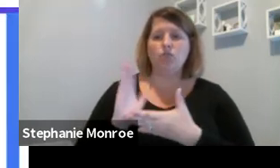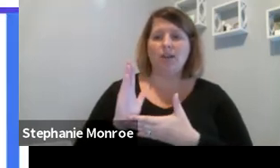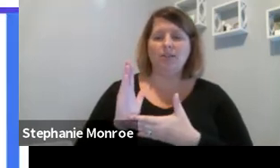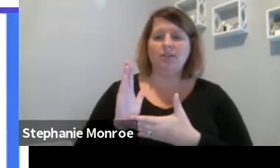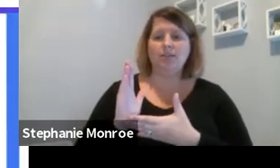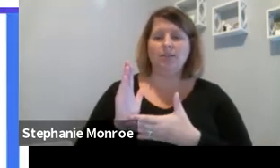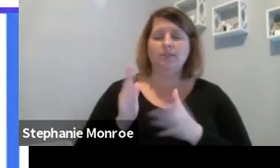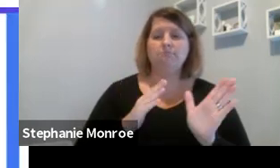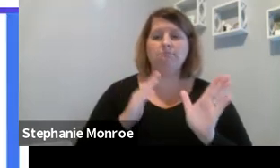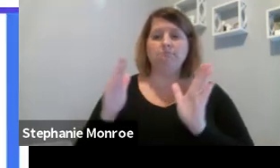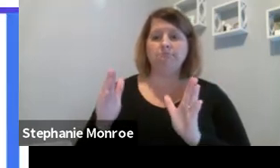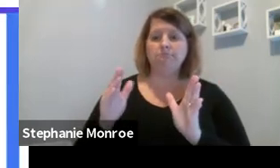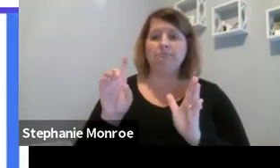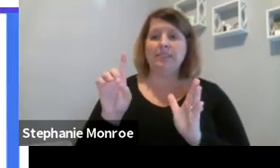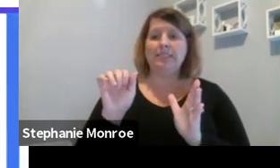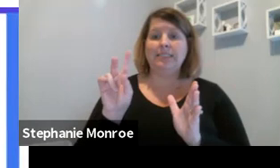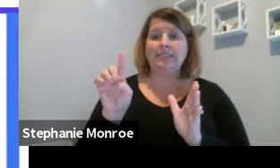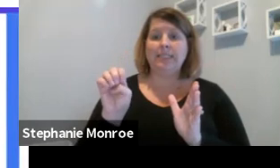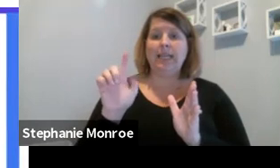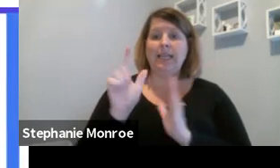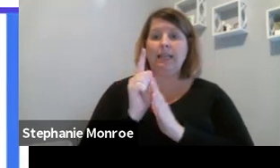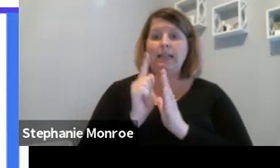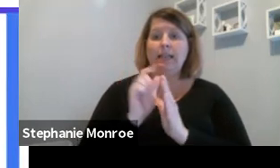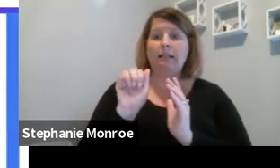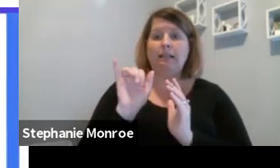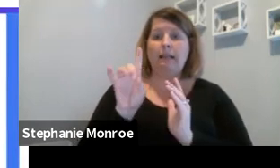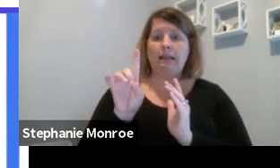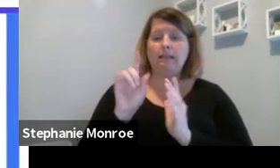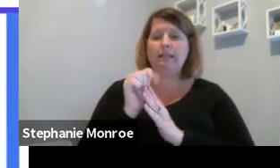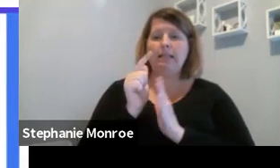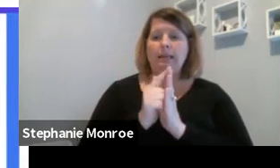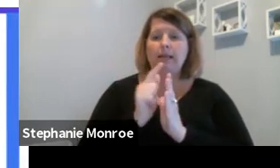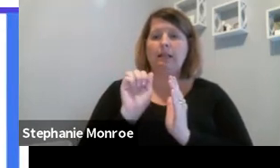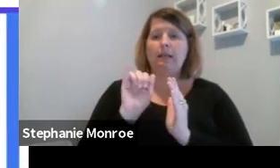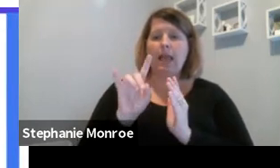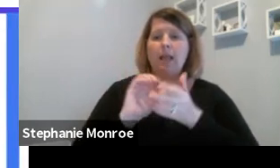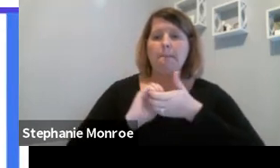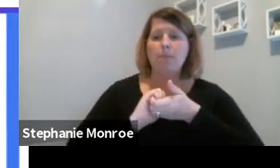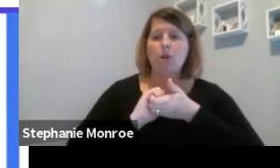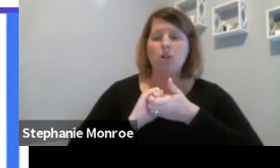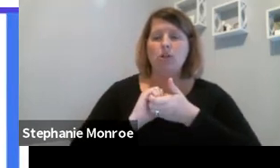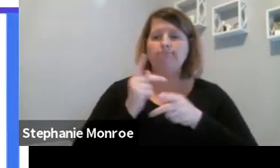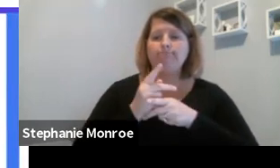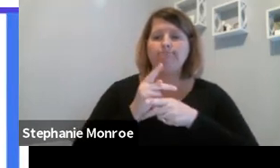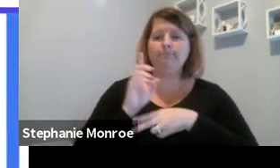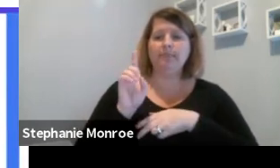The Dade Legal Aid is a legal aid partner that handles domestic violence cases,